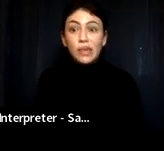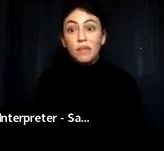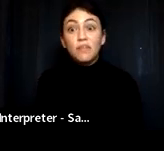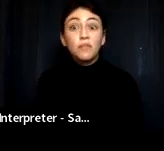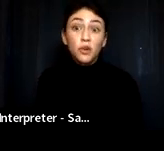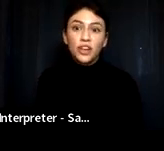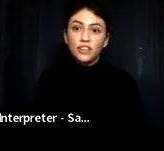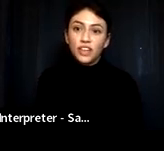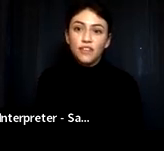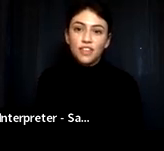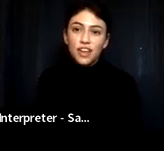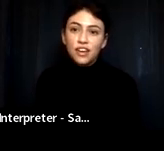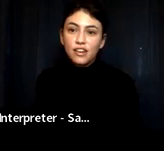So it became even more challenging after that.